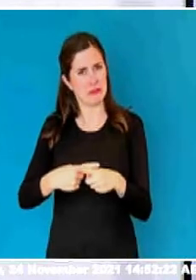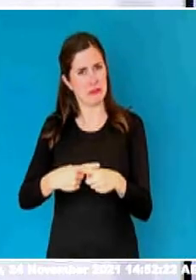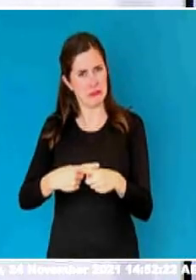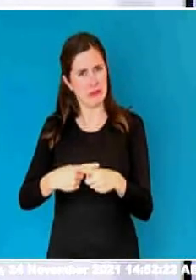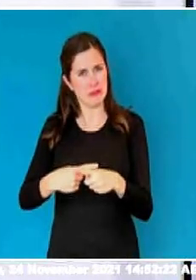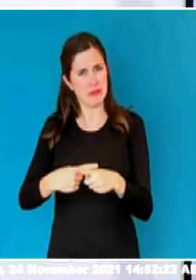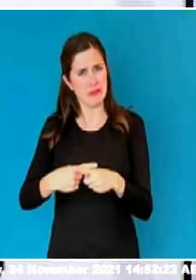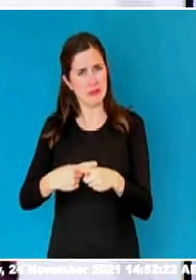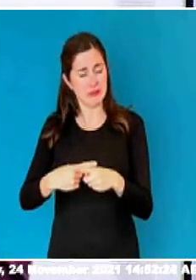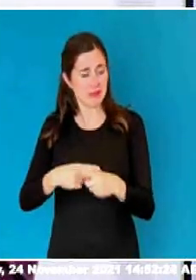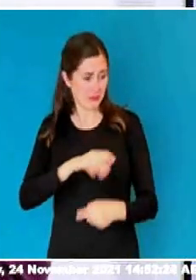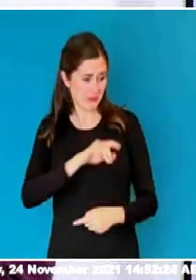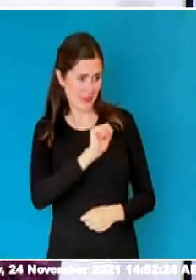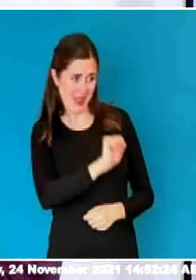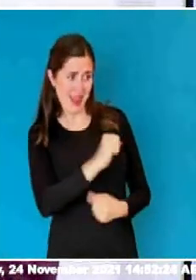about a worker might be collected and used?